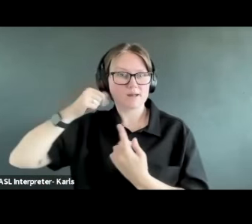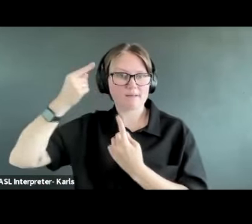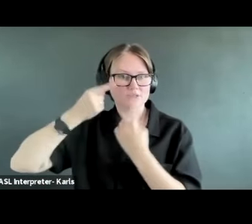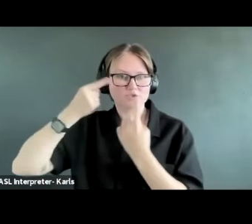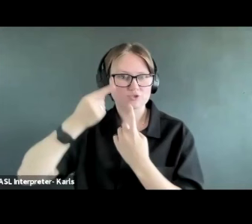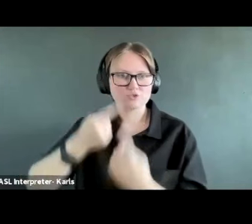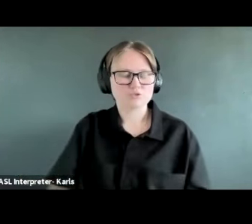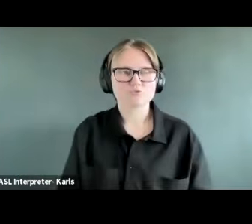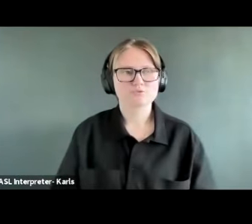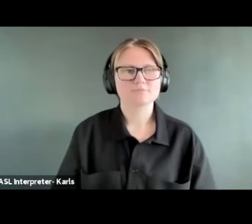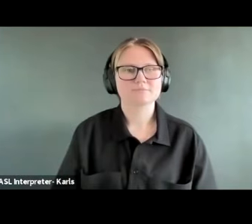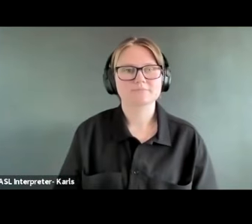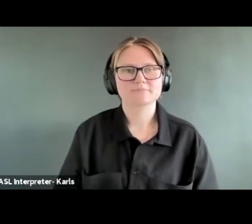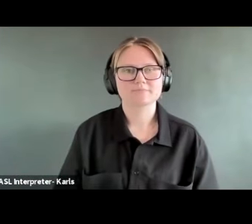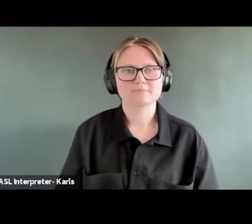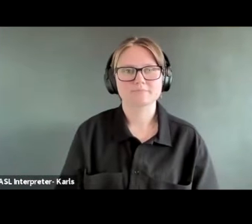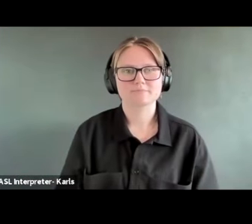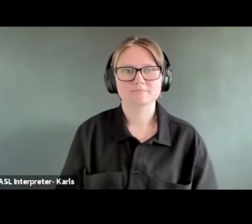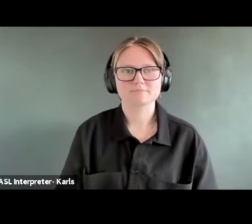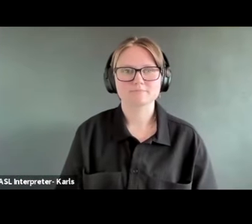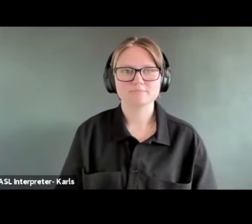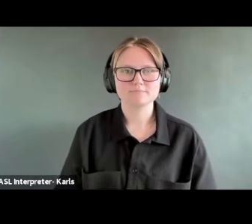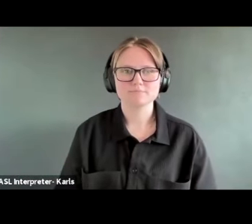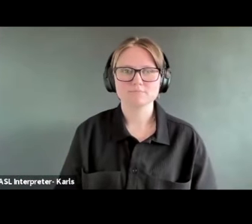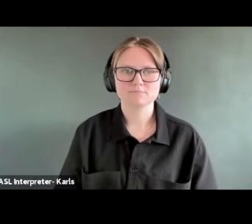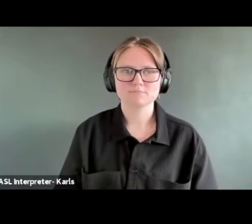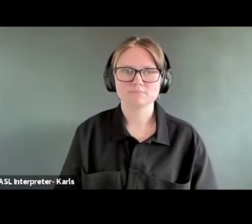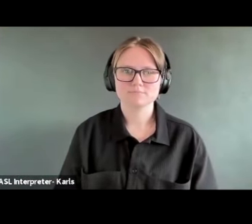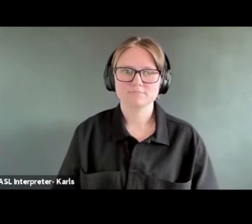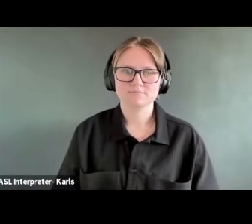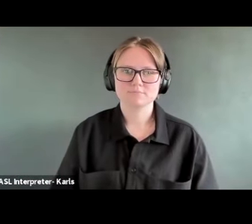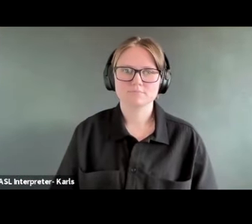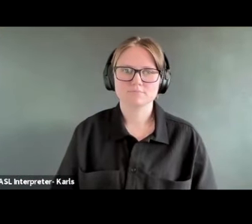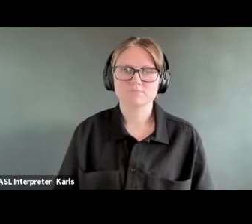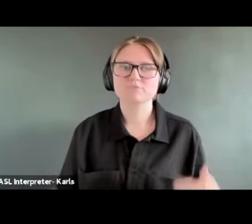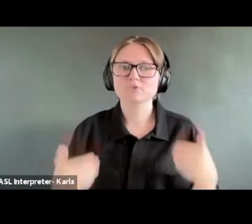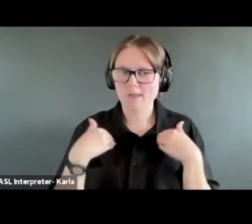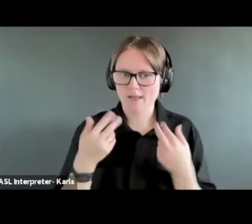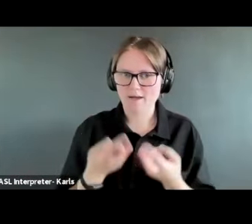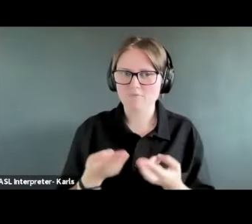so we have resources on our website for example